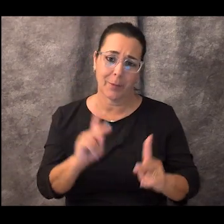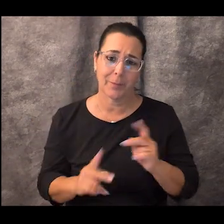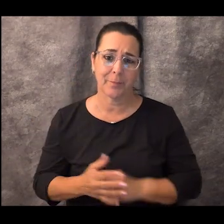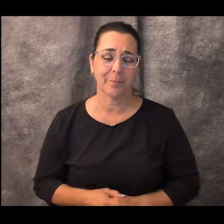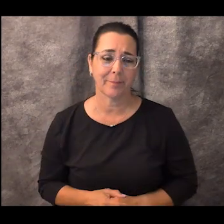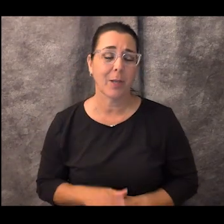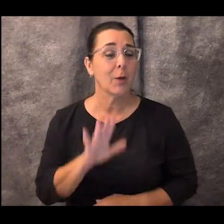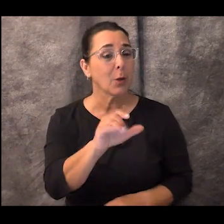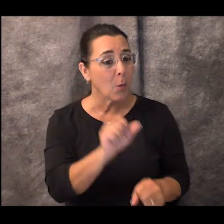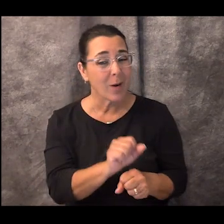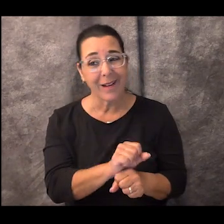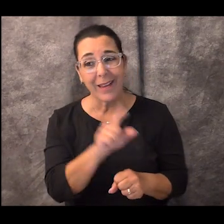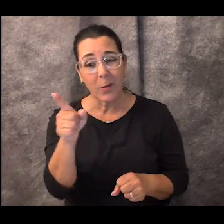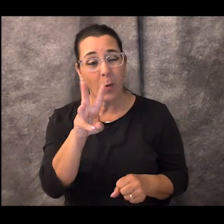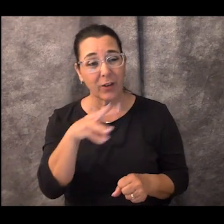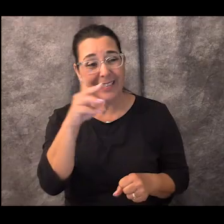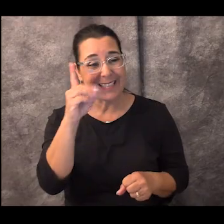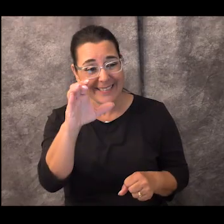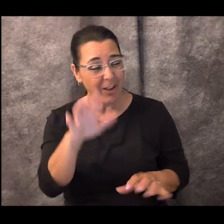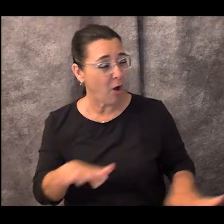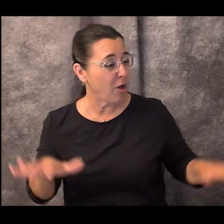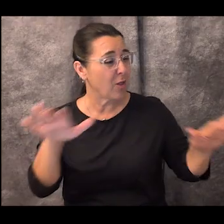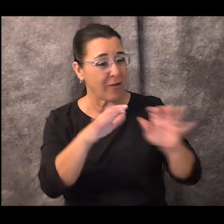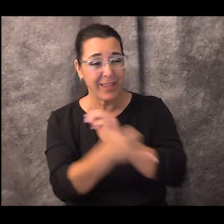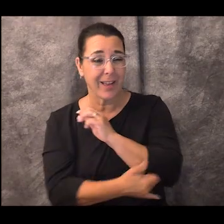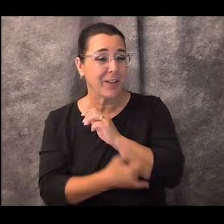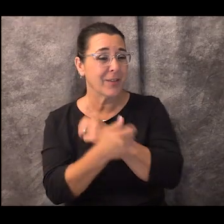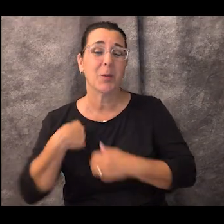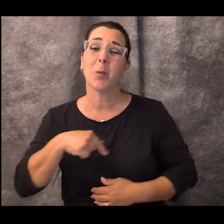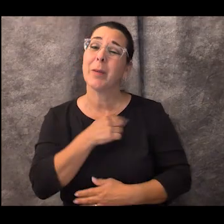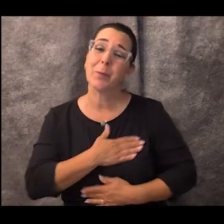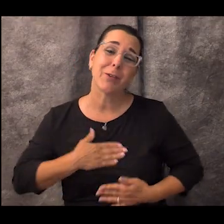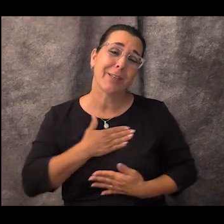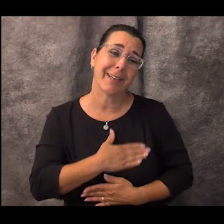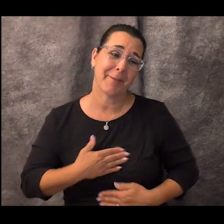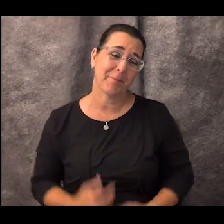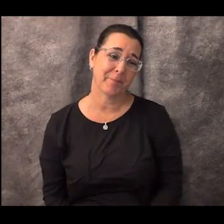and around the country, it's, it's much appreciated by so many of us. (Michelle) I loved coming on.